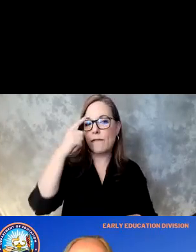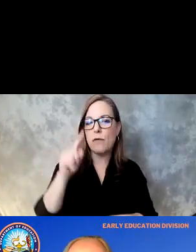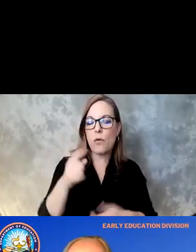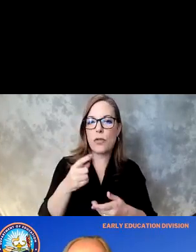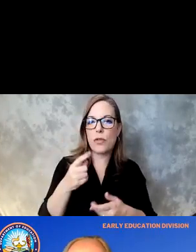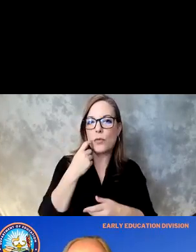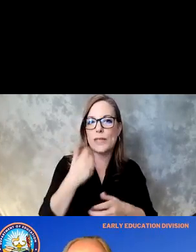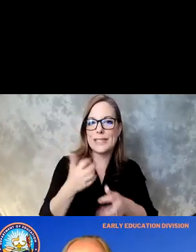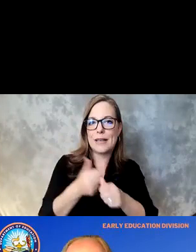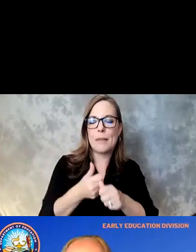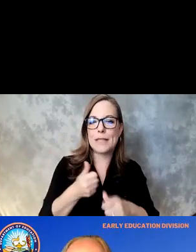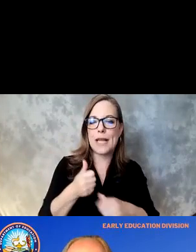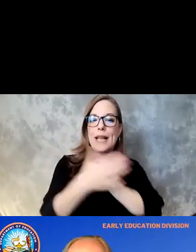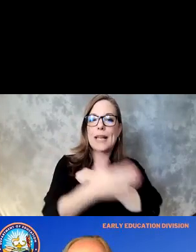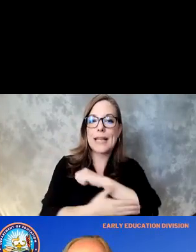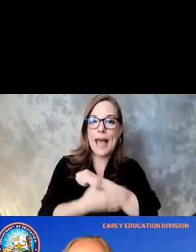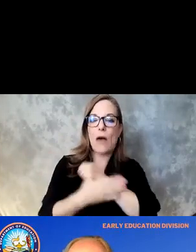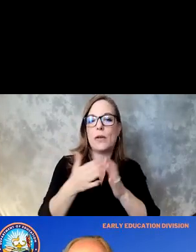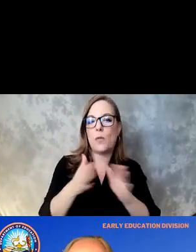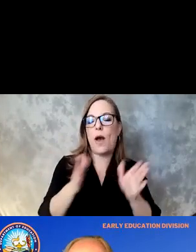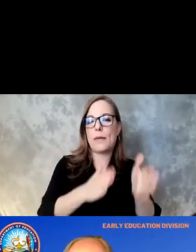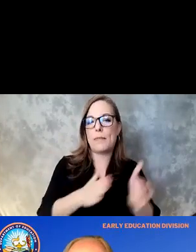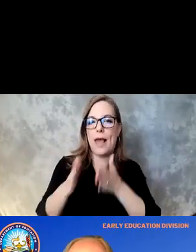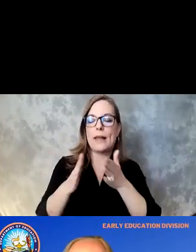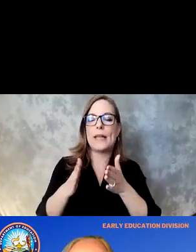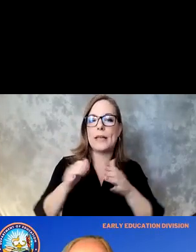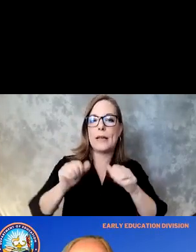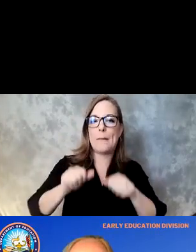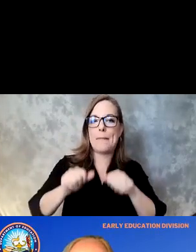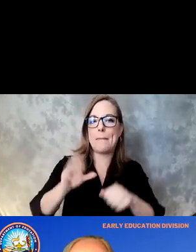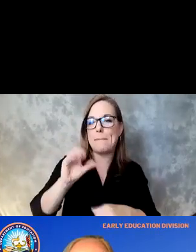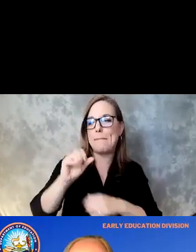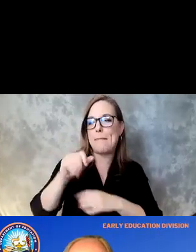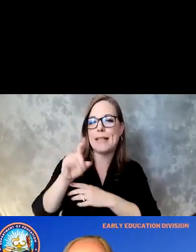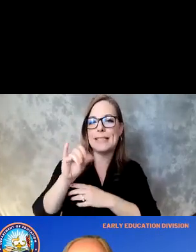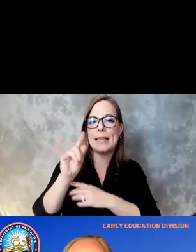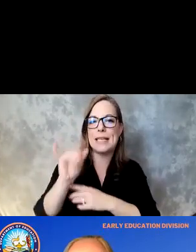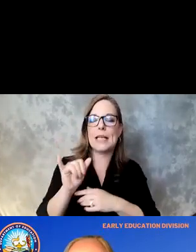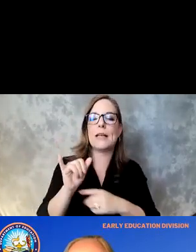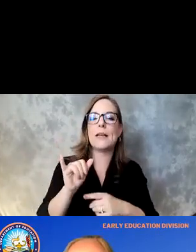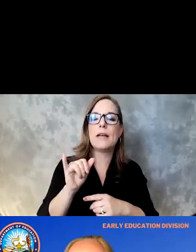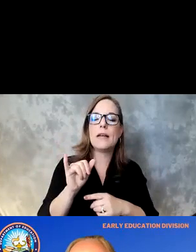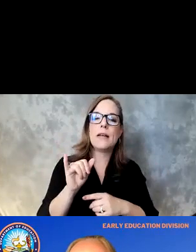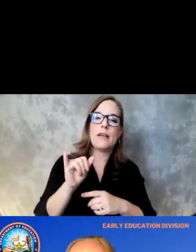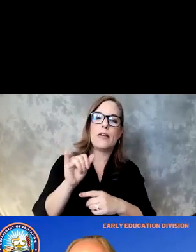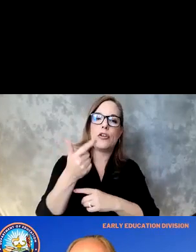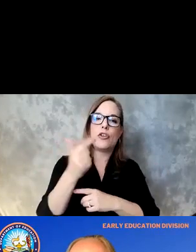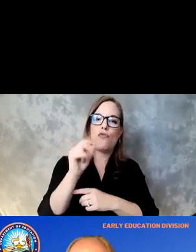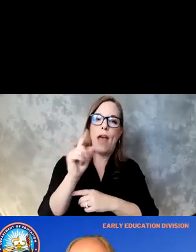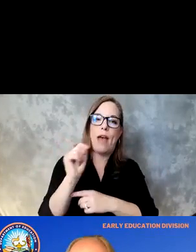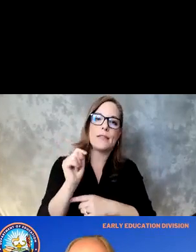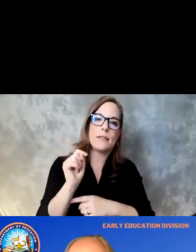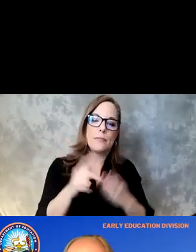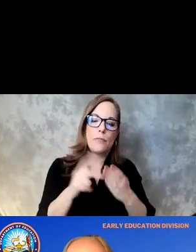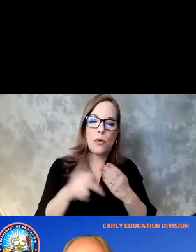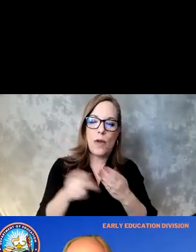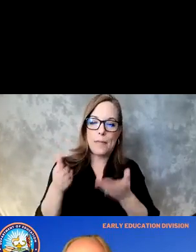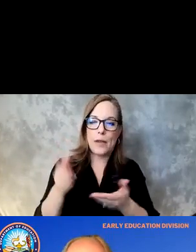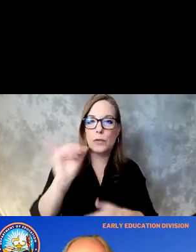Wide Planning and Capacity Grant Program amounts as well. And for those the county offices